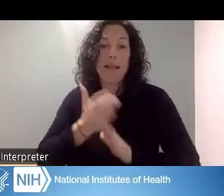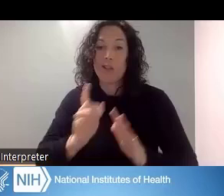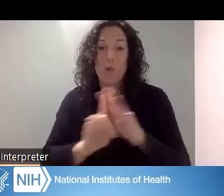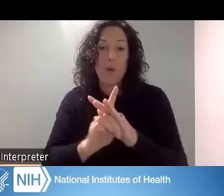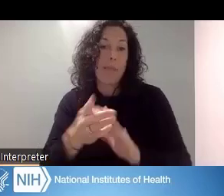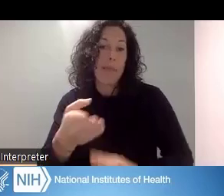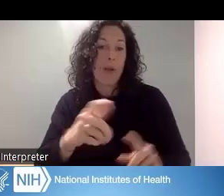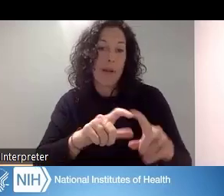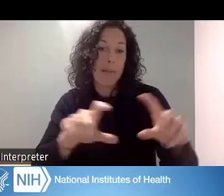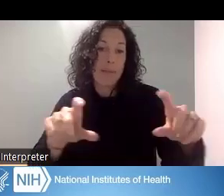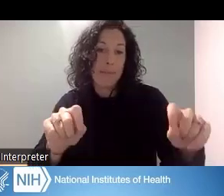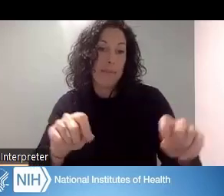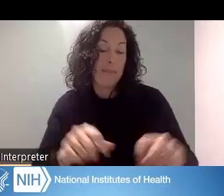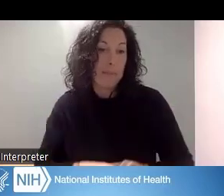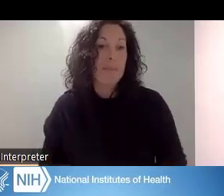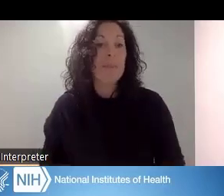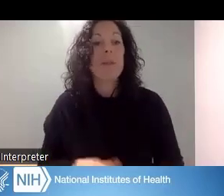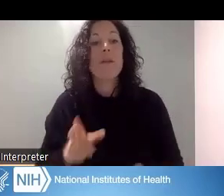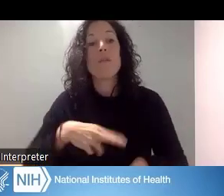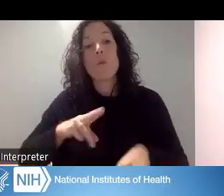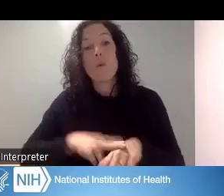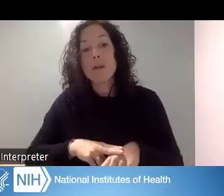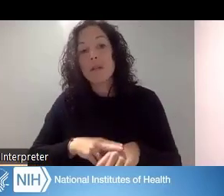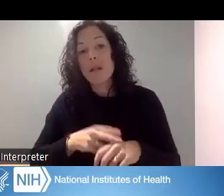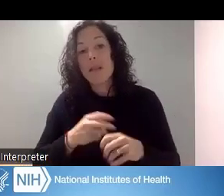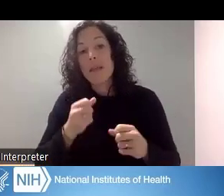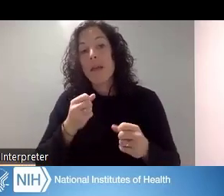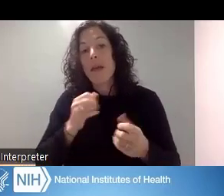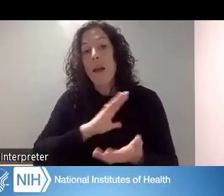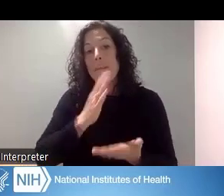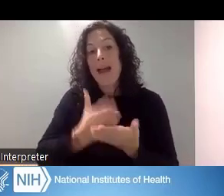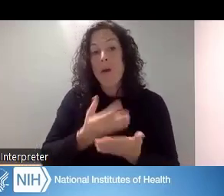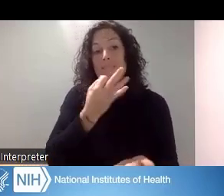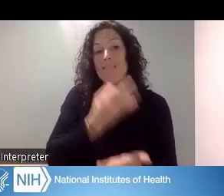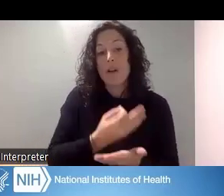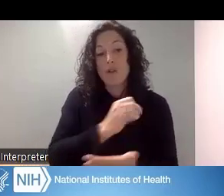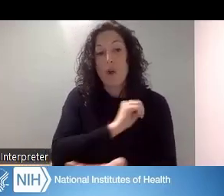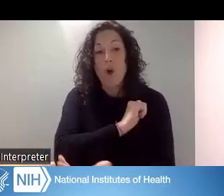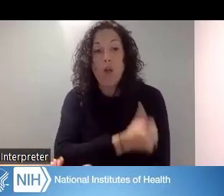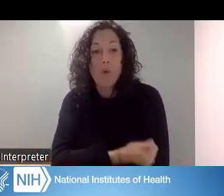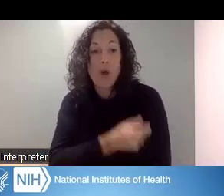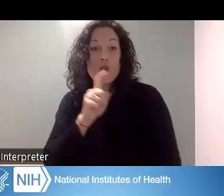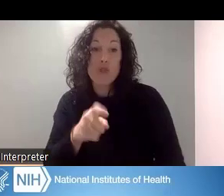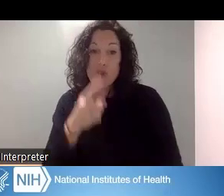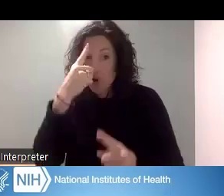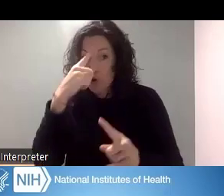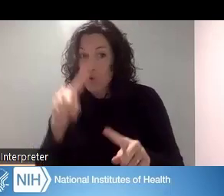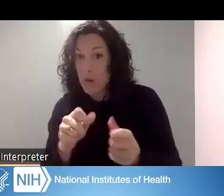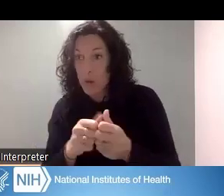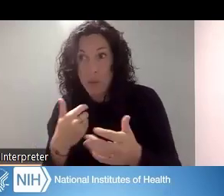and of course the amount of funds authorized should agree with what you receive on your notice of award,